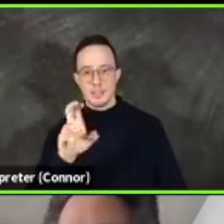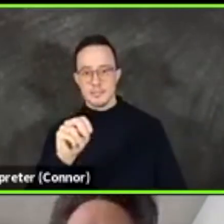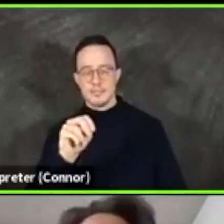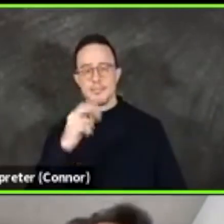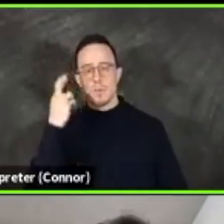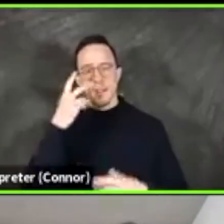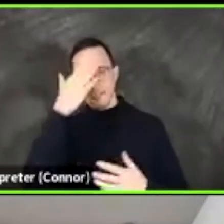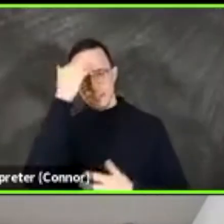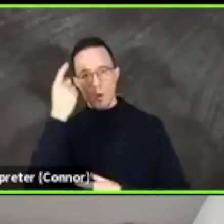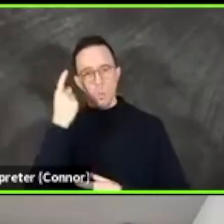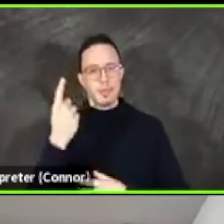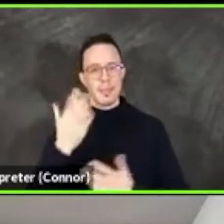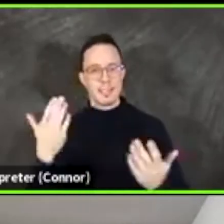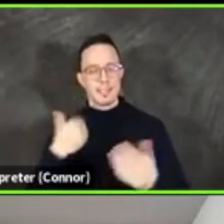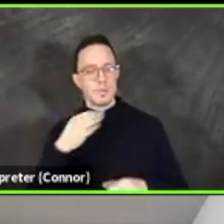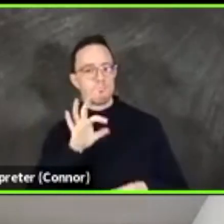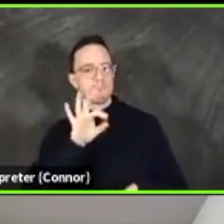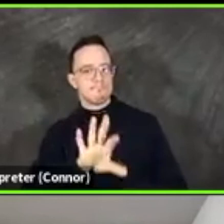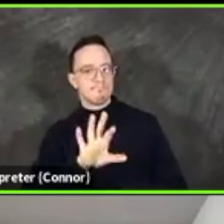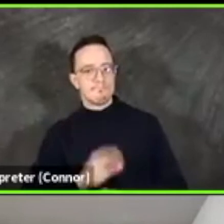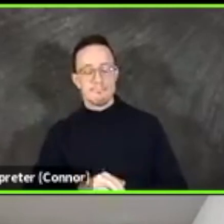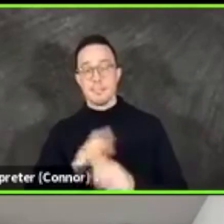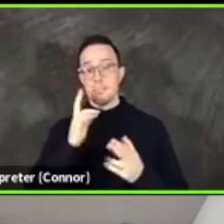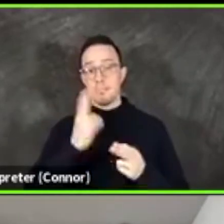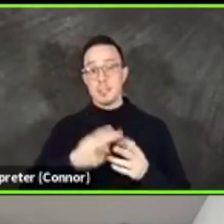TO MENTION. IN THE VERY BEGINNING, THAT ONE OF